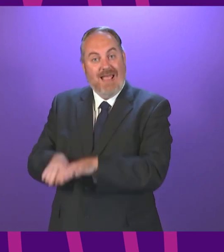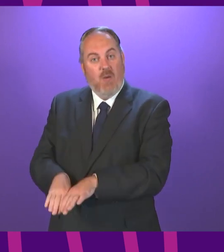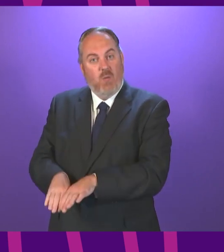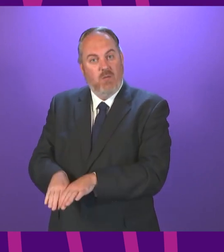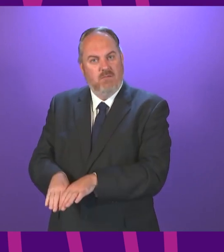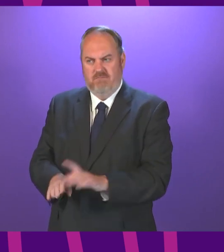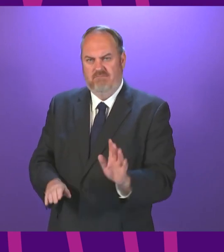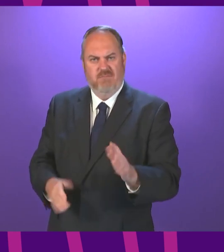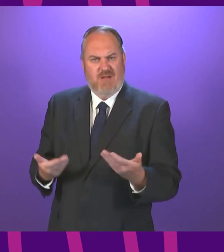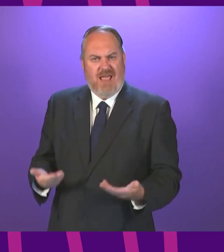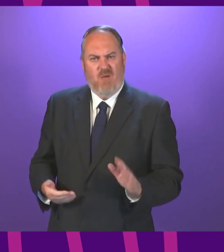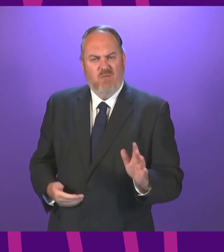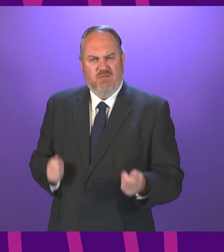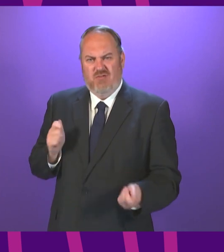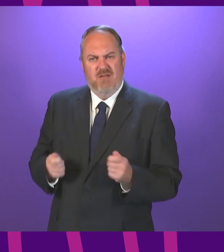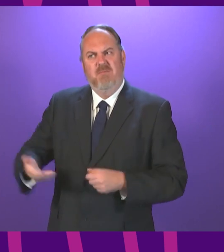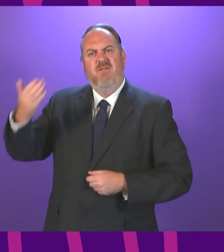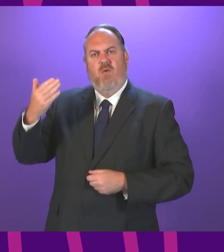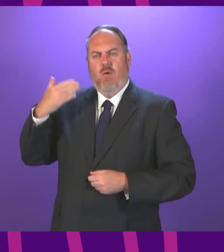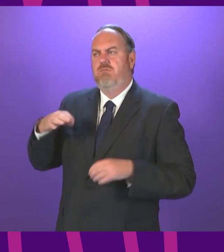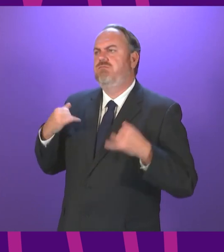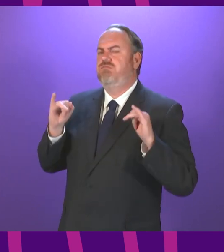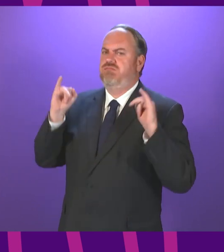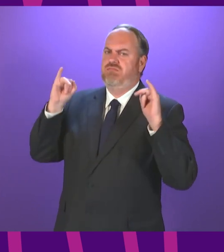is much more normal than it has been at any time since the start of the pandemic,